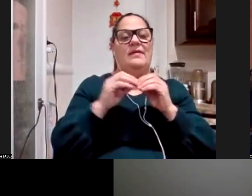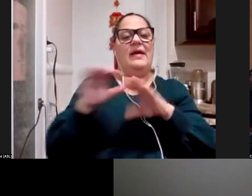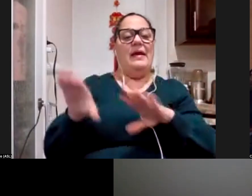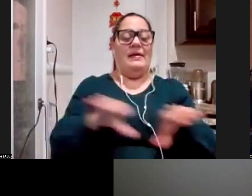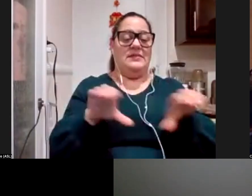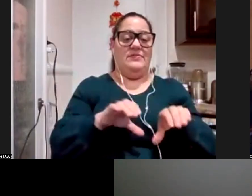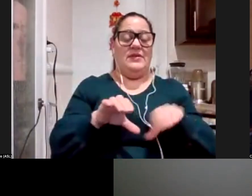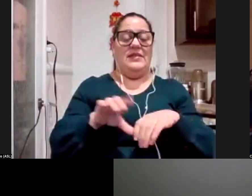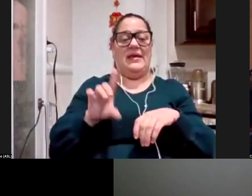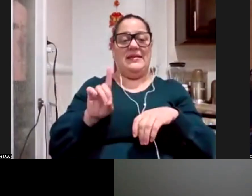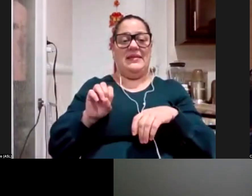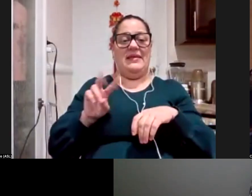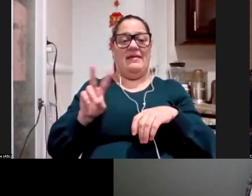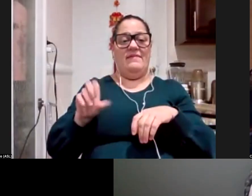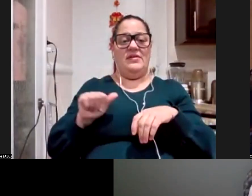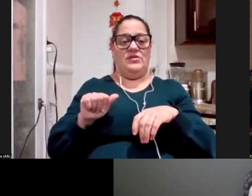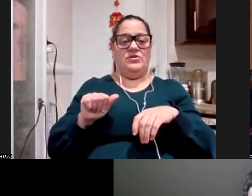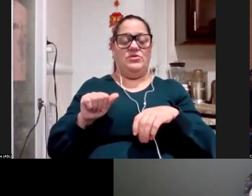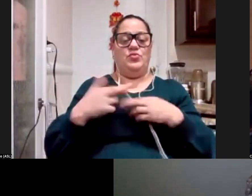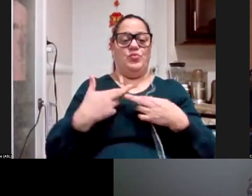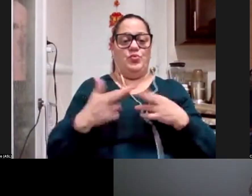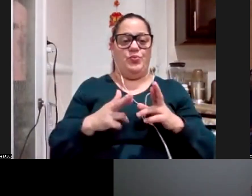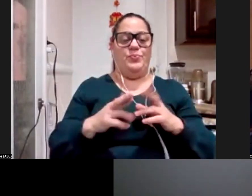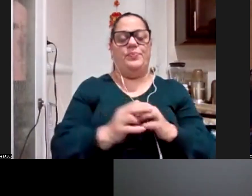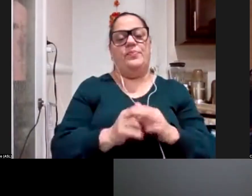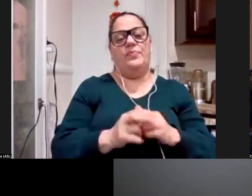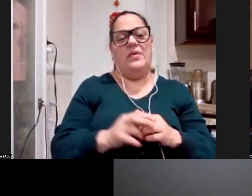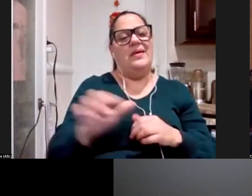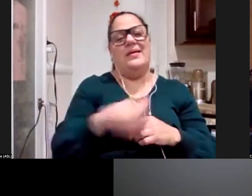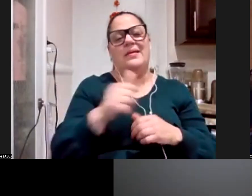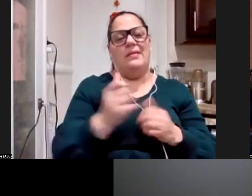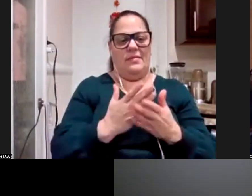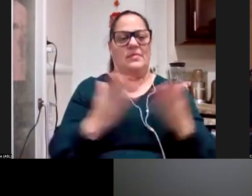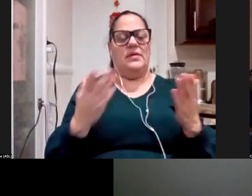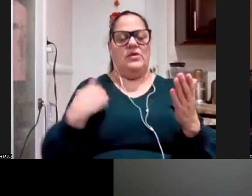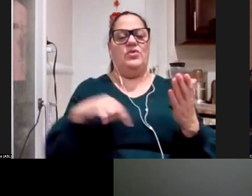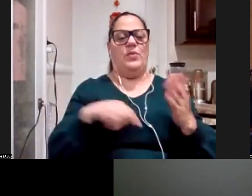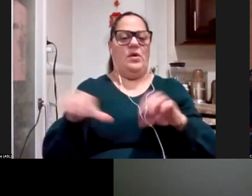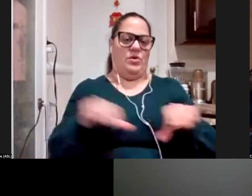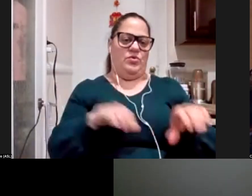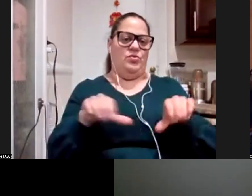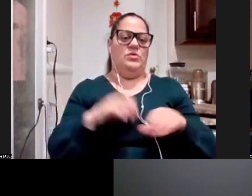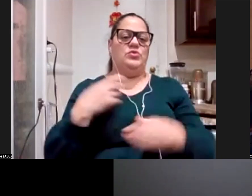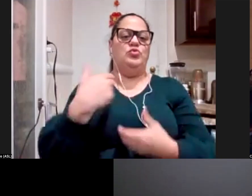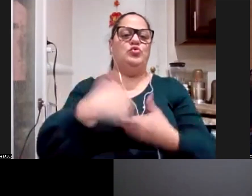Justin's room is coming up next Wednesday. Um and other things that we're doing. So, join us.